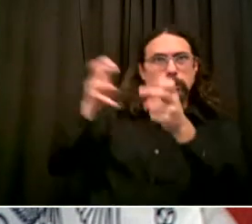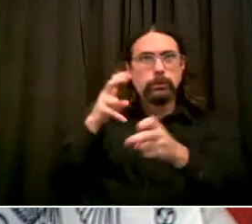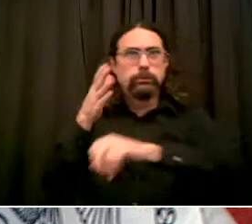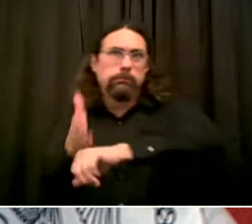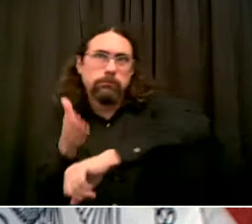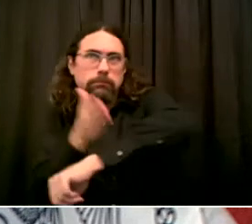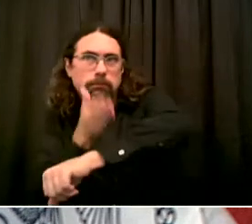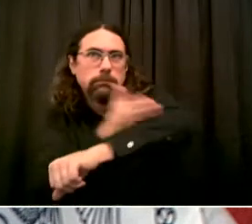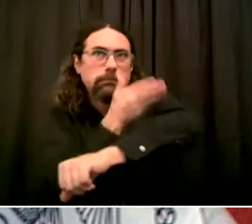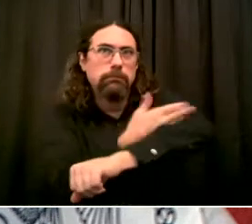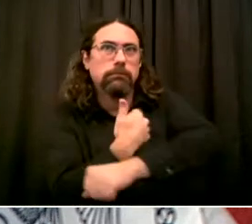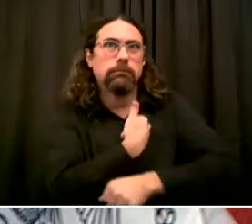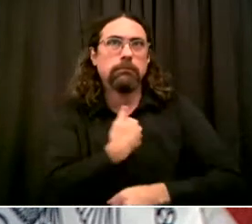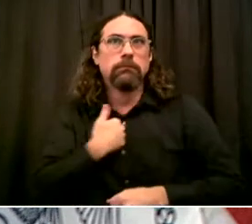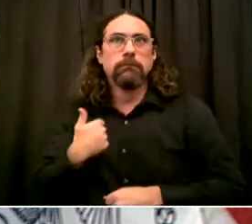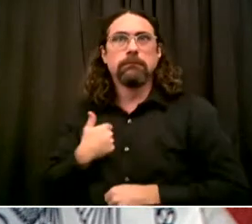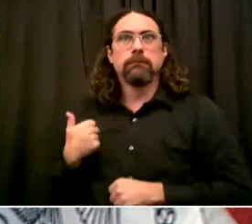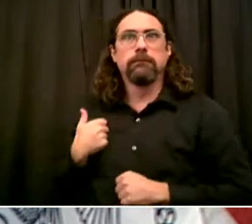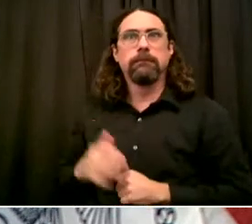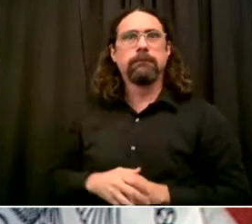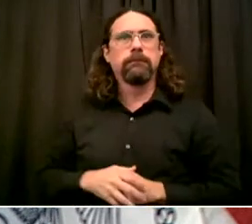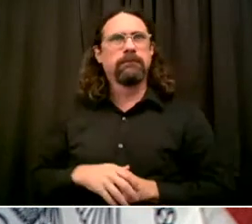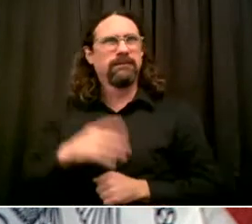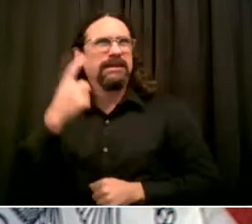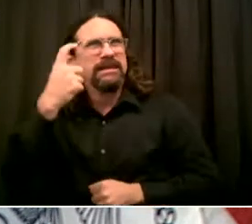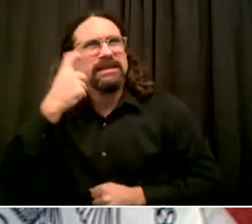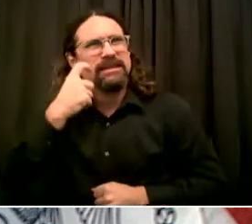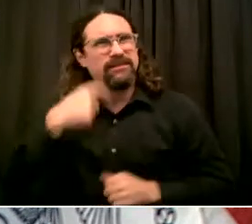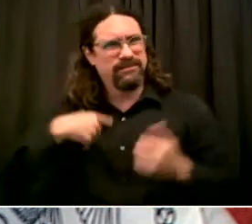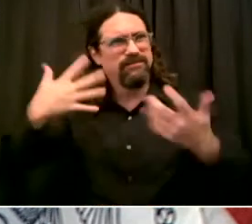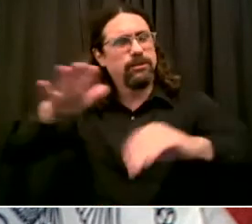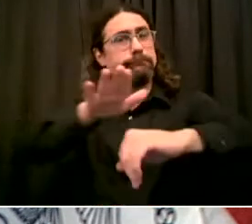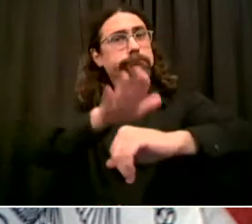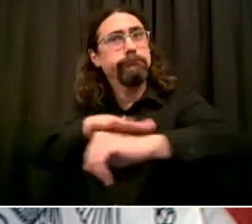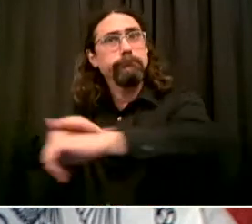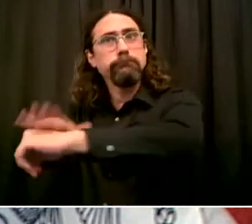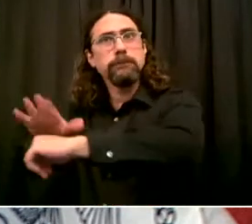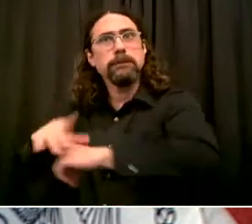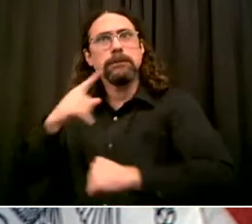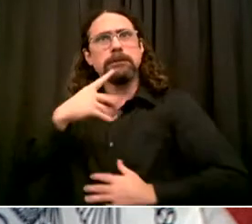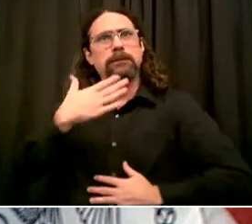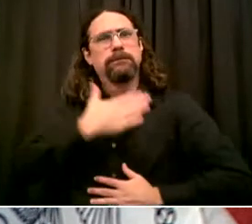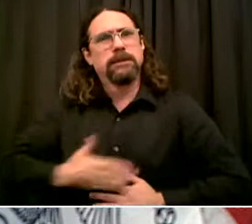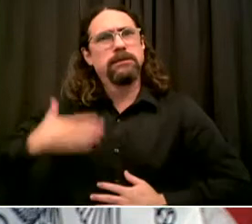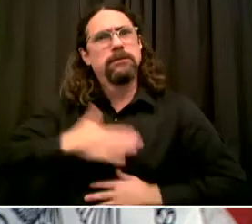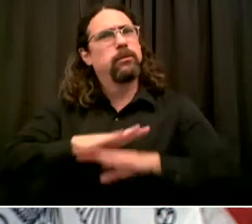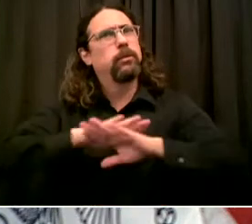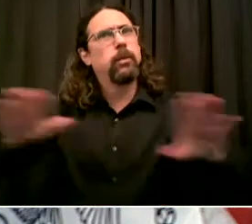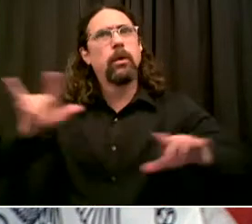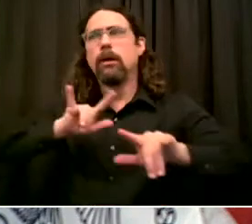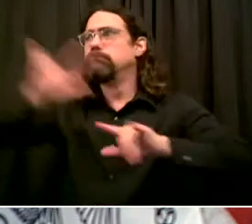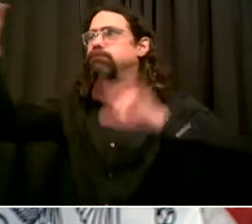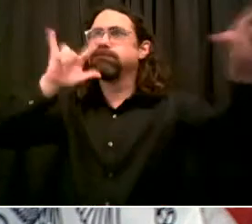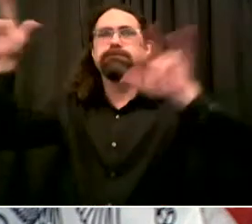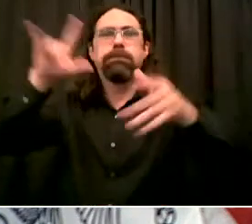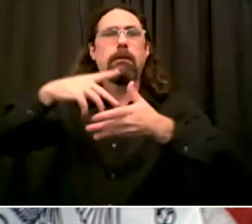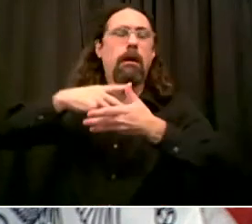ONE OF THE BIG X FACTORS NOW IS THIS TRAVEL PIECE WITH THE HHIDOLAYAYCS OMING. SO WE'LL BE VERY CAUTIOUS IN OUR